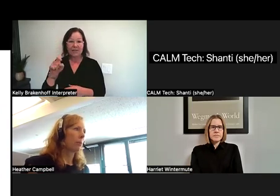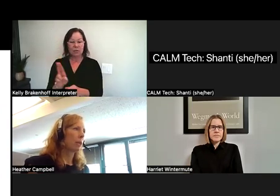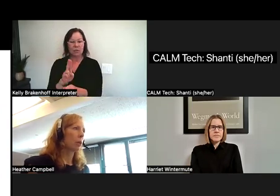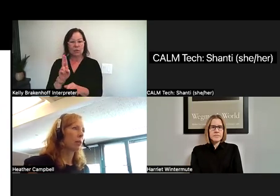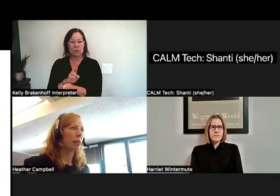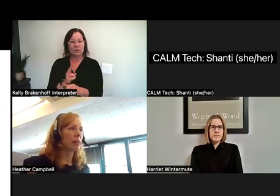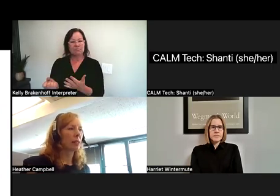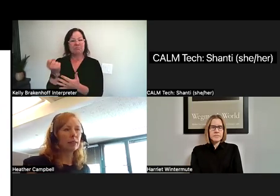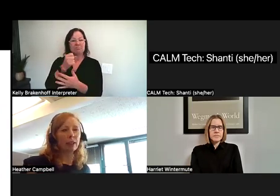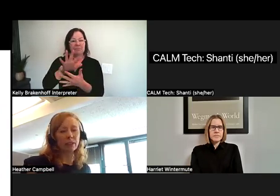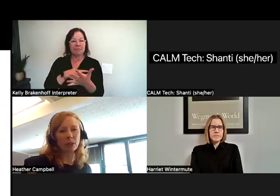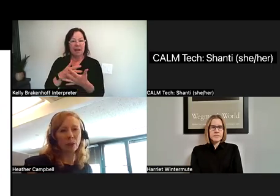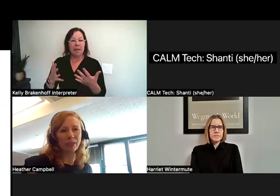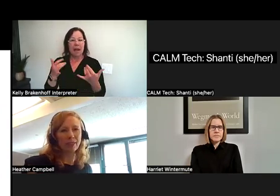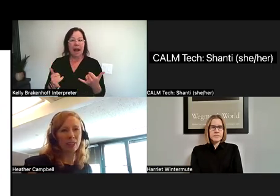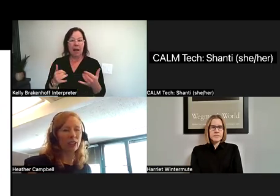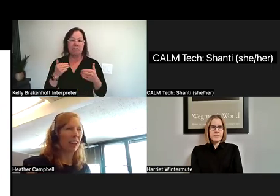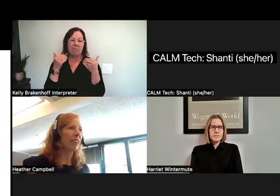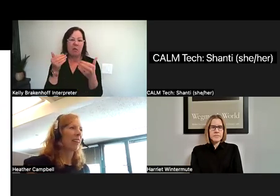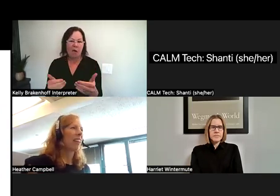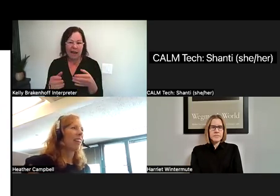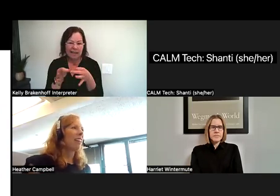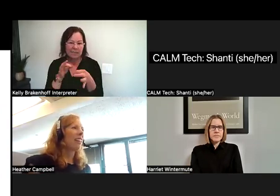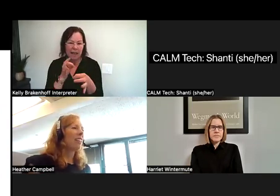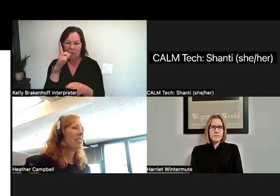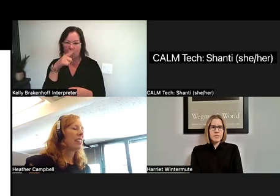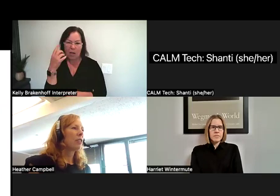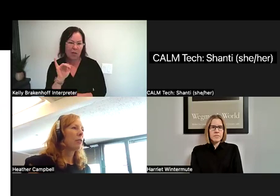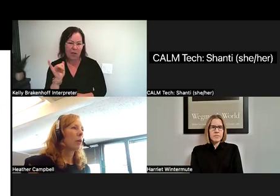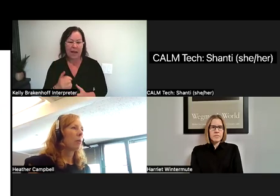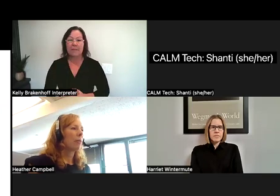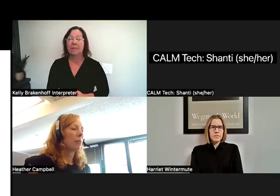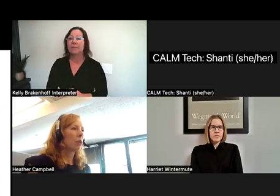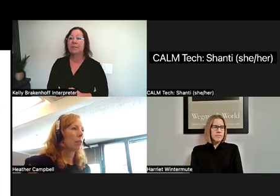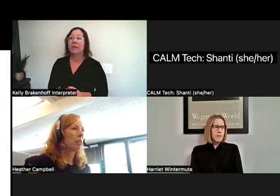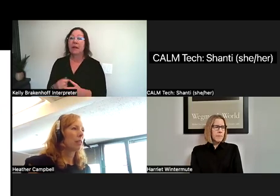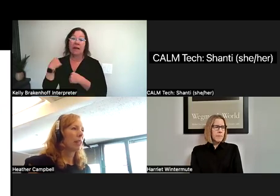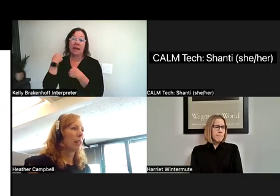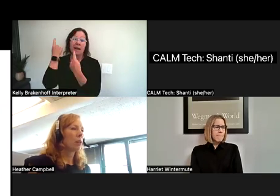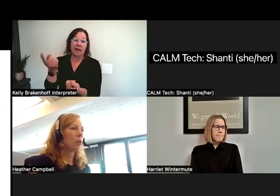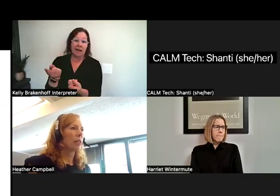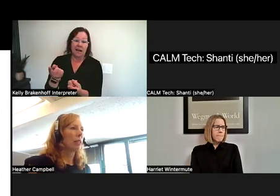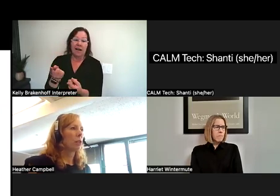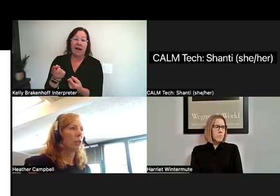matrix let's delve into what they look like. A standard form of the matrix is credits to the